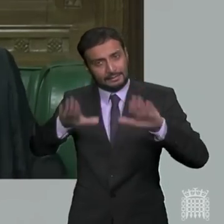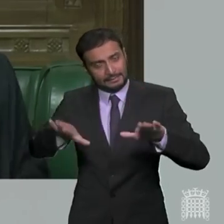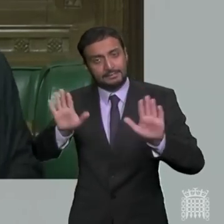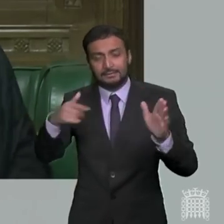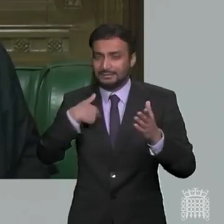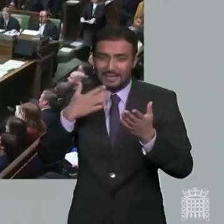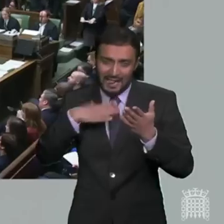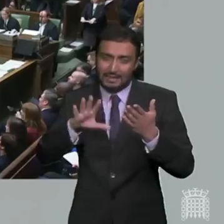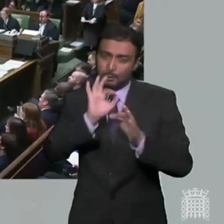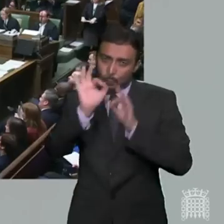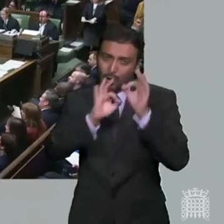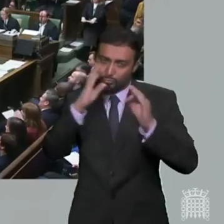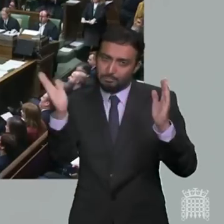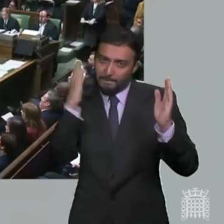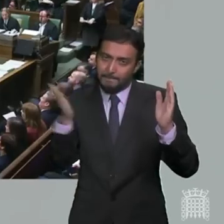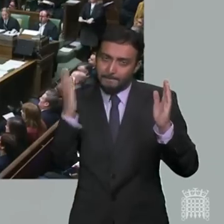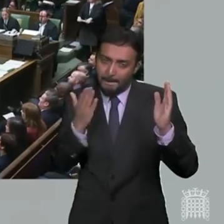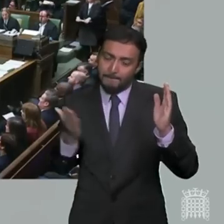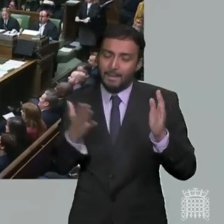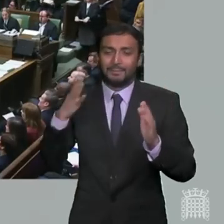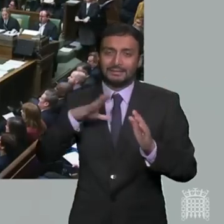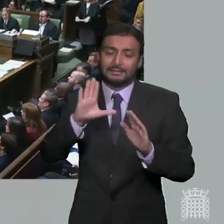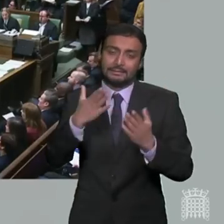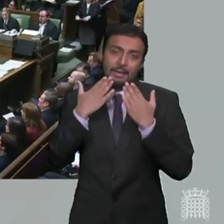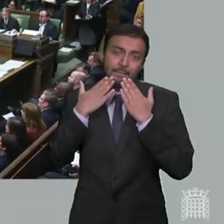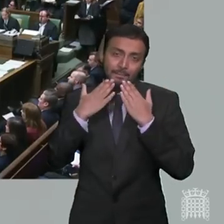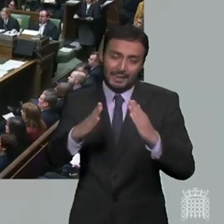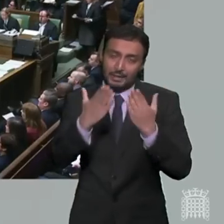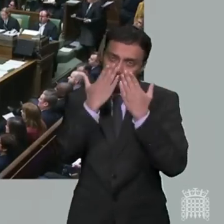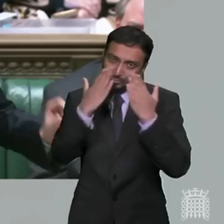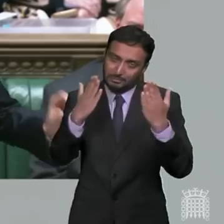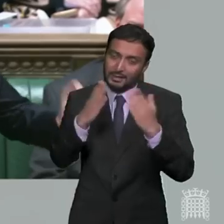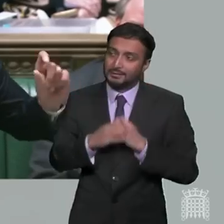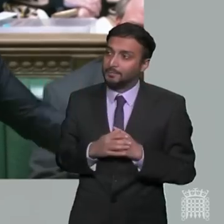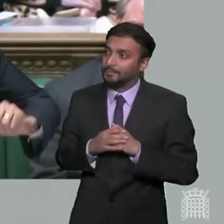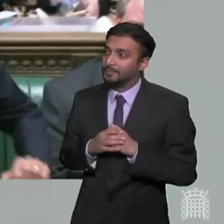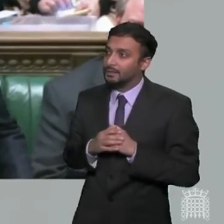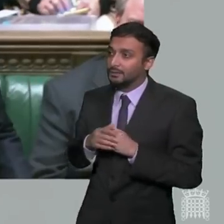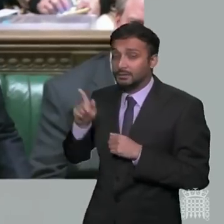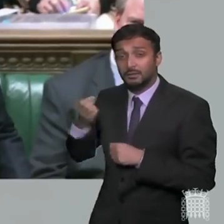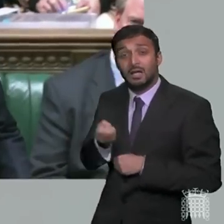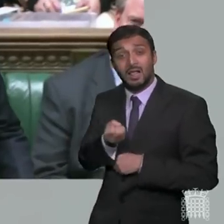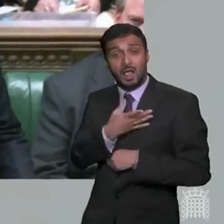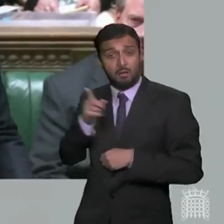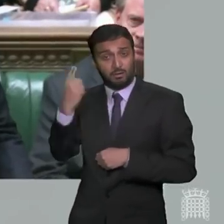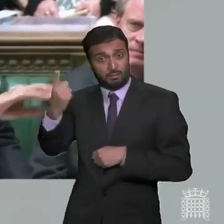The Prime Minister Labour had 13 years to address this issue